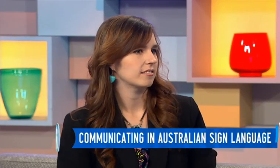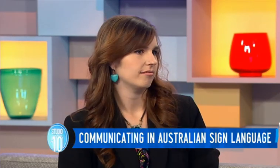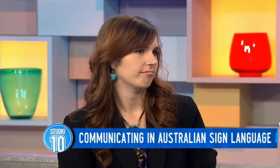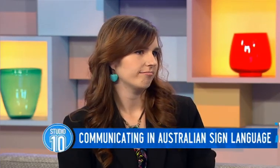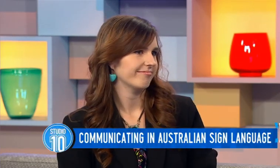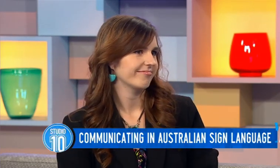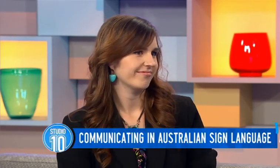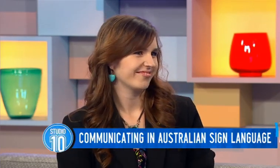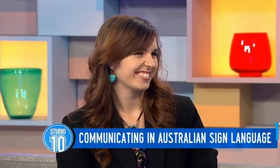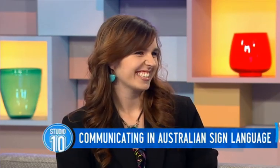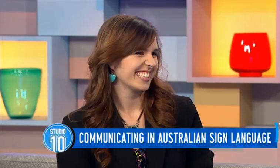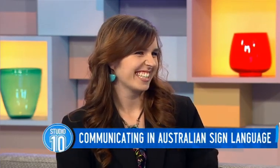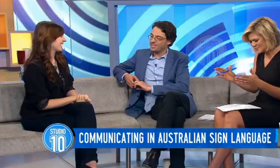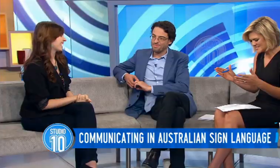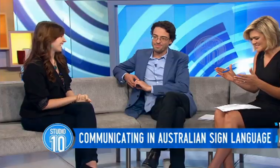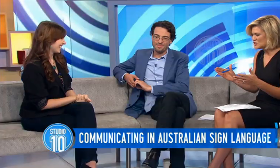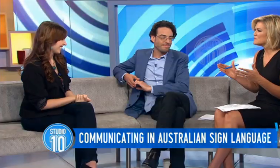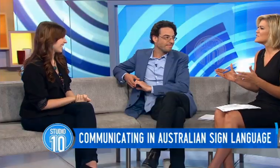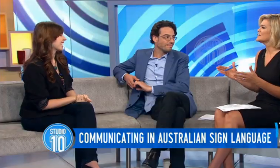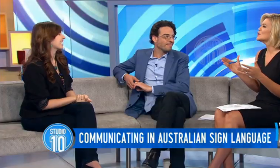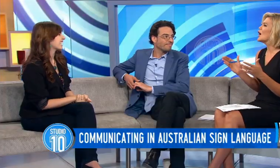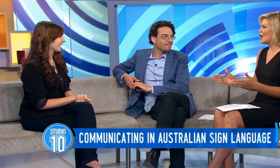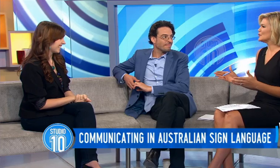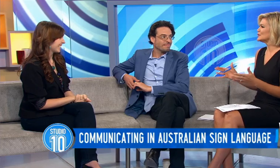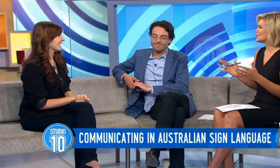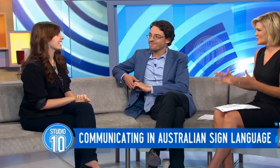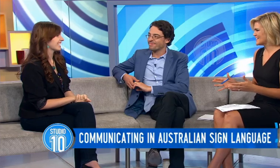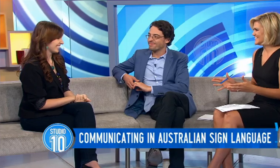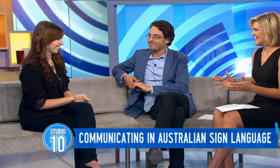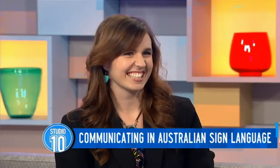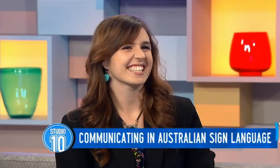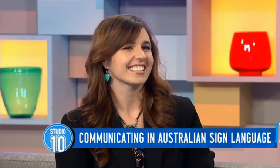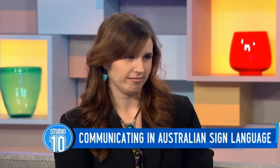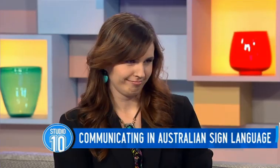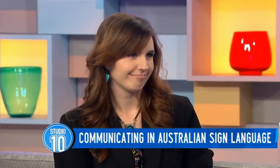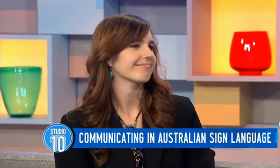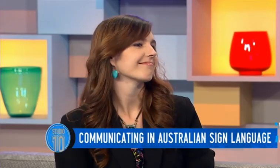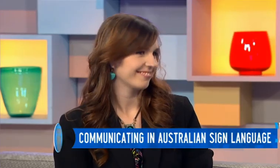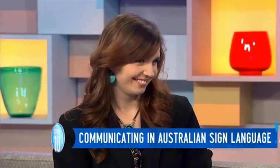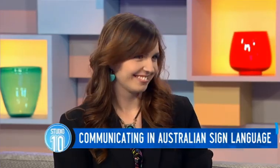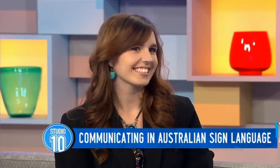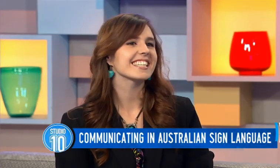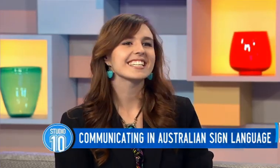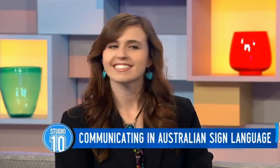our language really is. Drisana one thing you said to us is that you feel whole already and you don't feel like you have a disability.